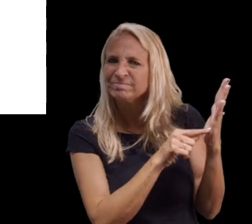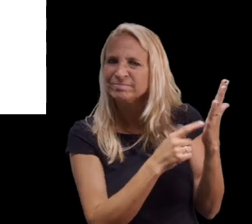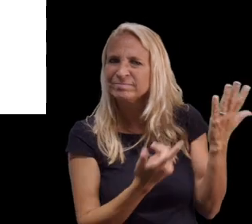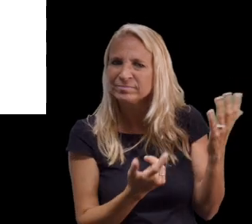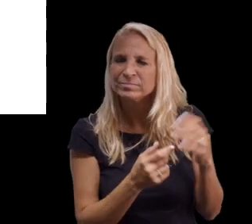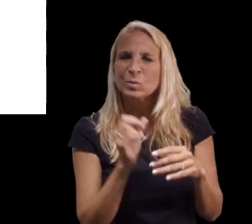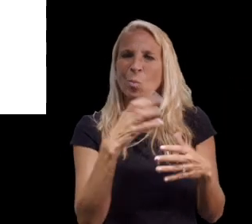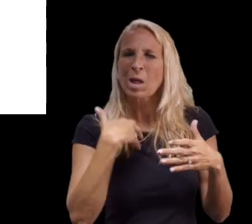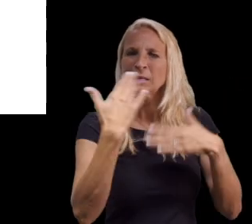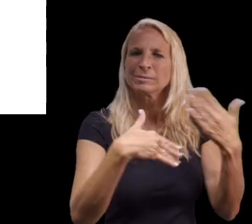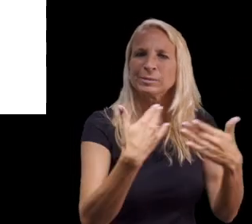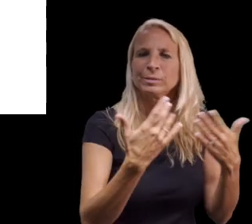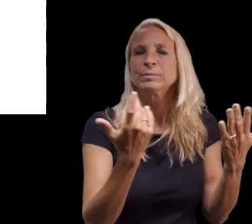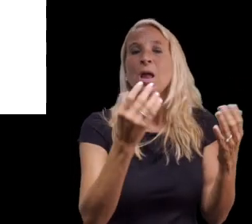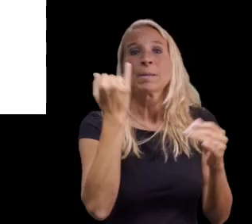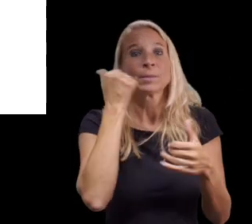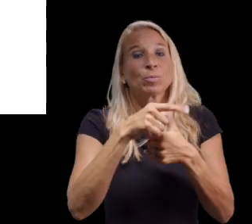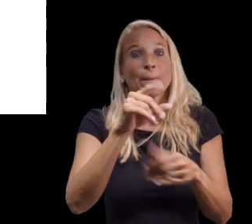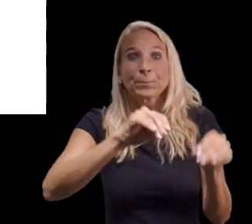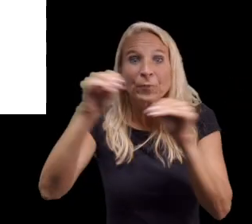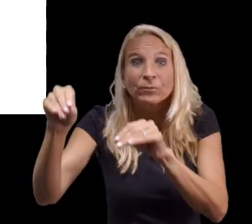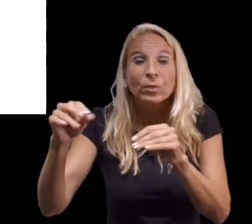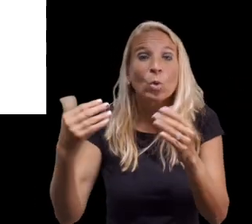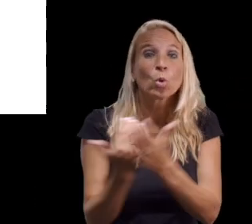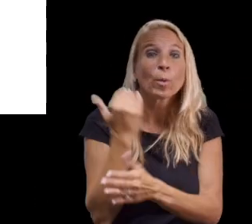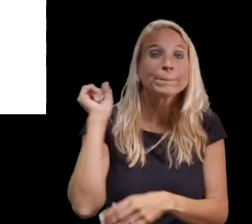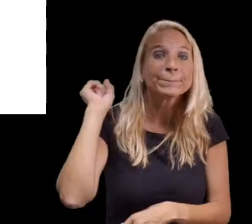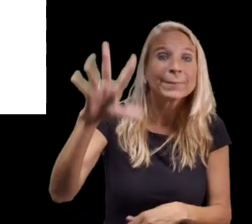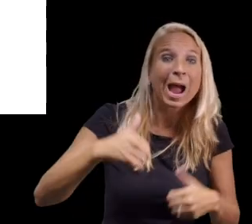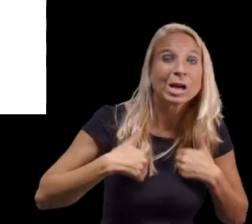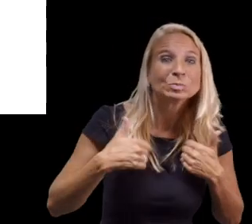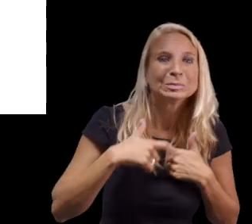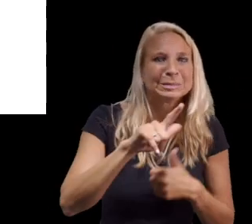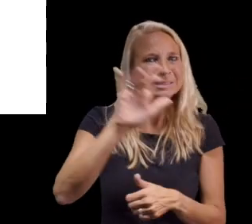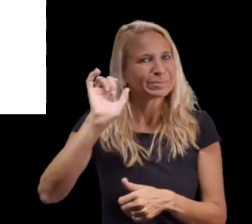If you should move or get a new mailing address be sure